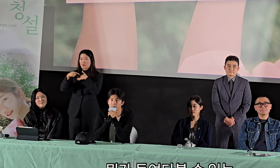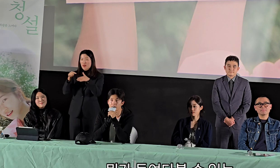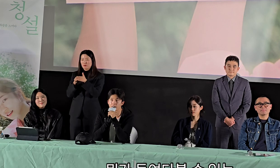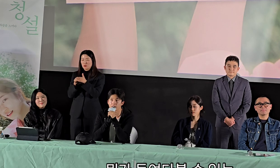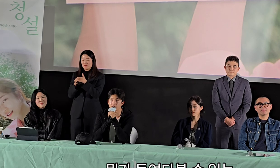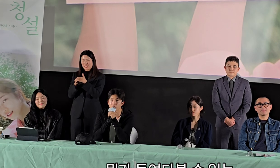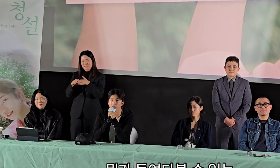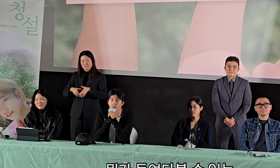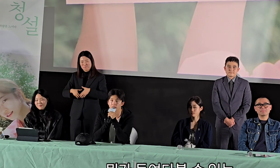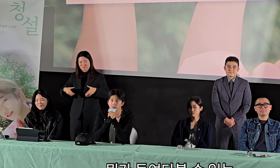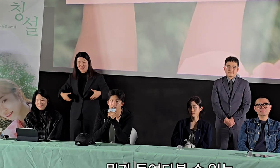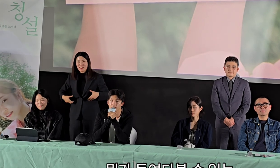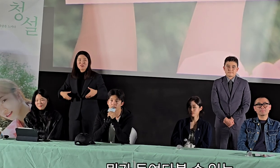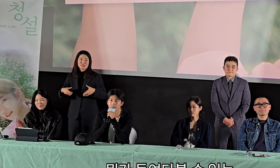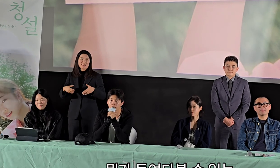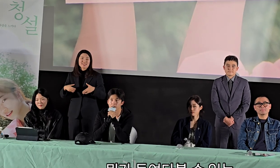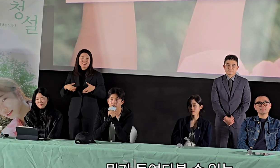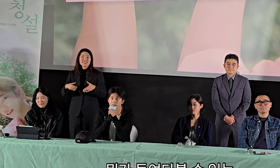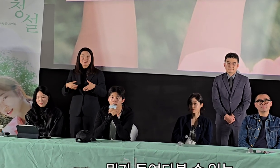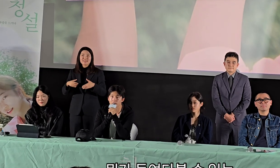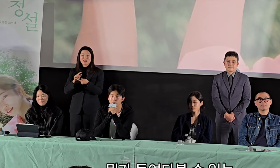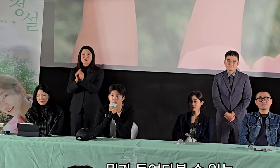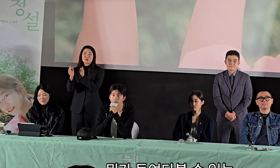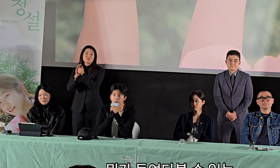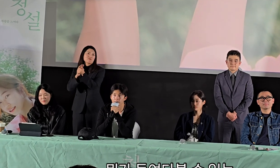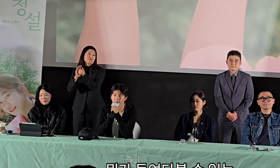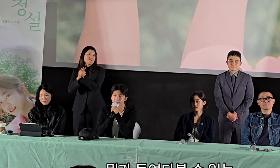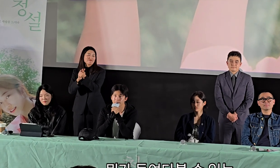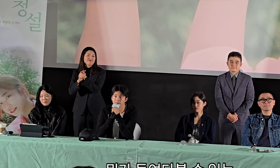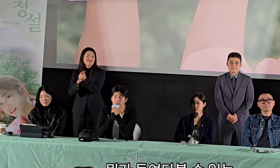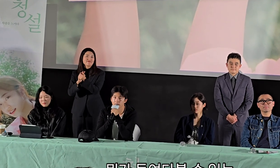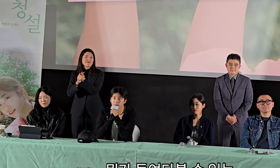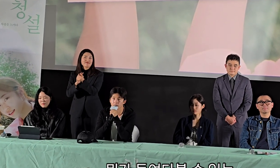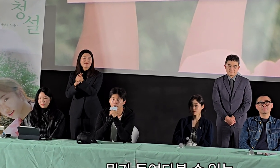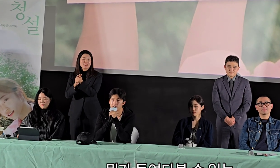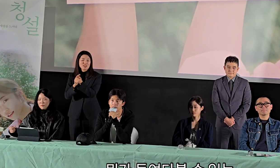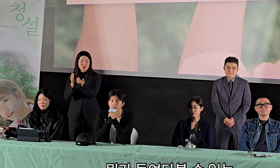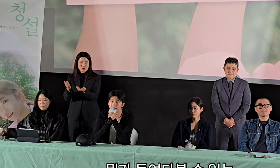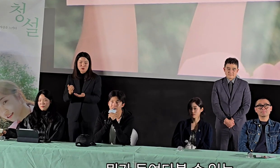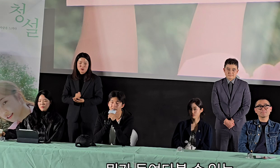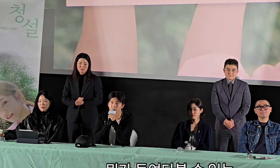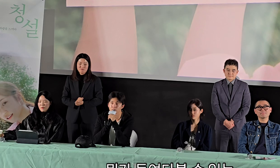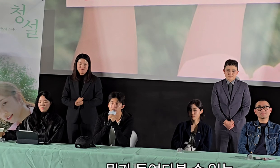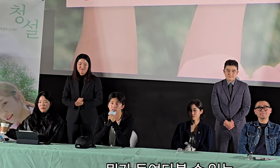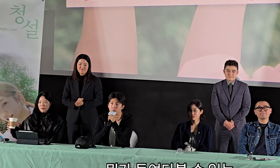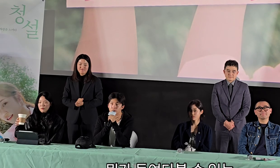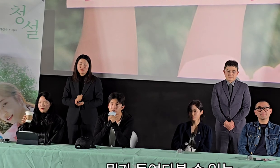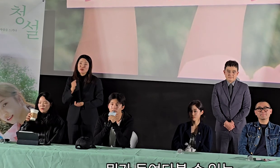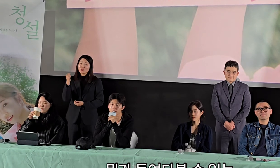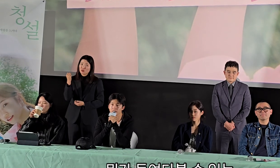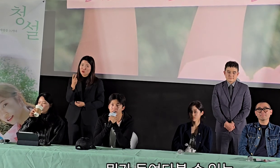and look into something.